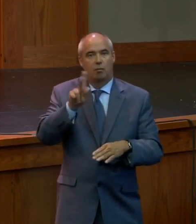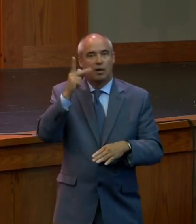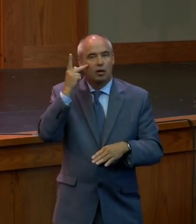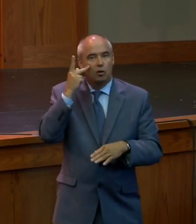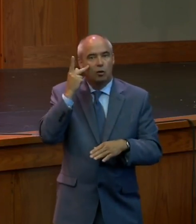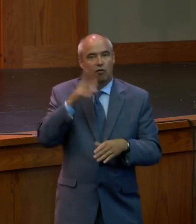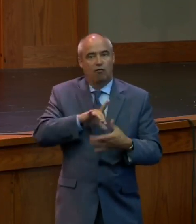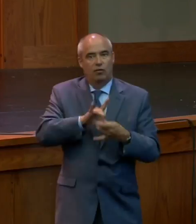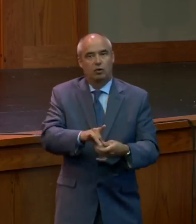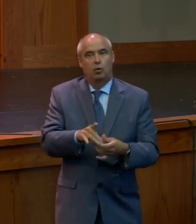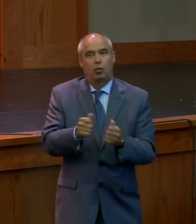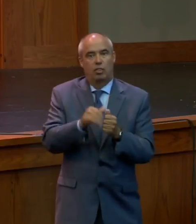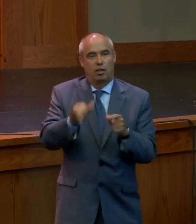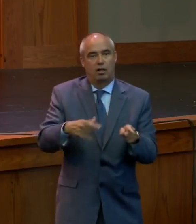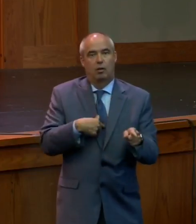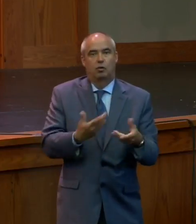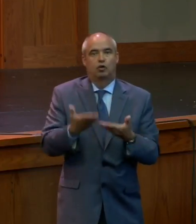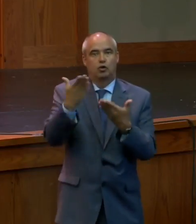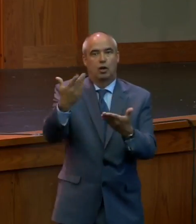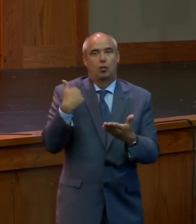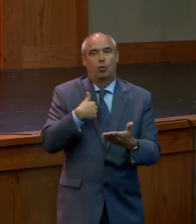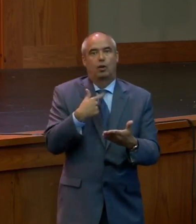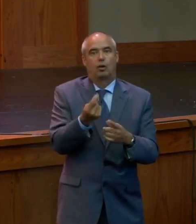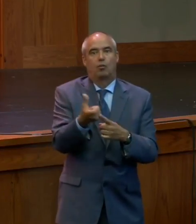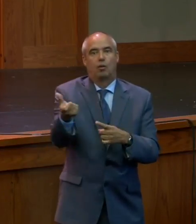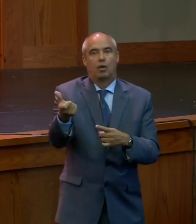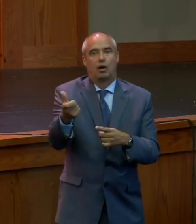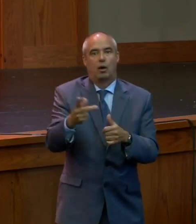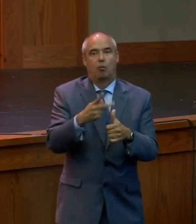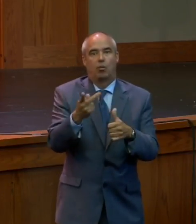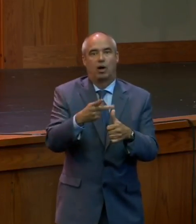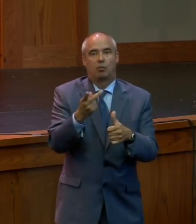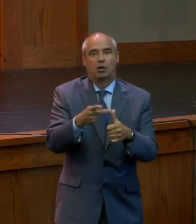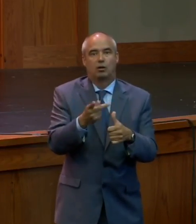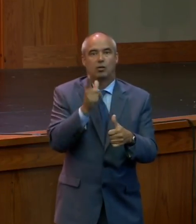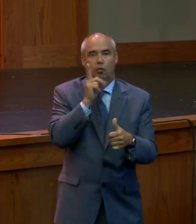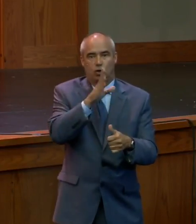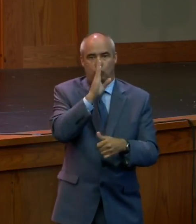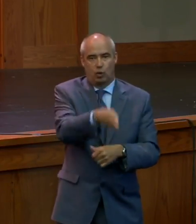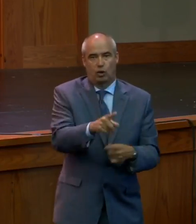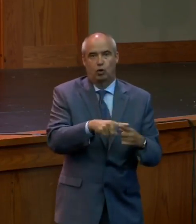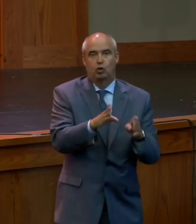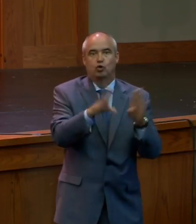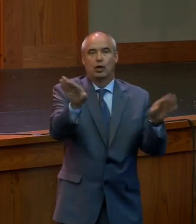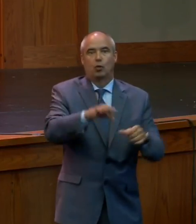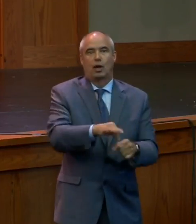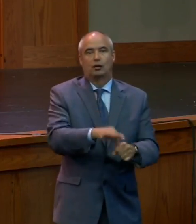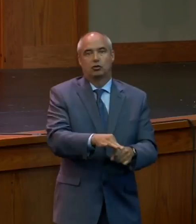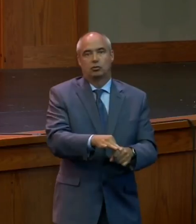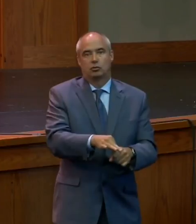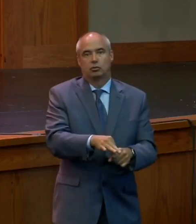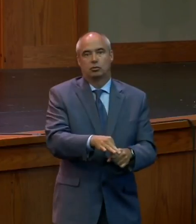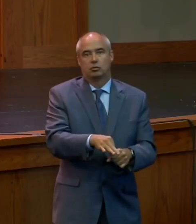ALONG WITH THIS, I WOULD SUGGEST WE GET RID OF PRIMARIES ENTIRELY AND GO DIRECTLY TO THE GENERAL ELECTION.